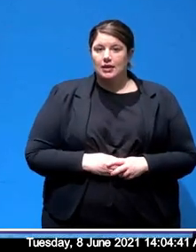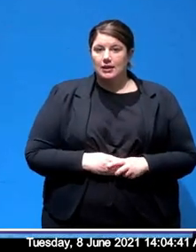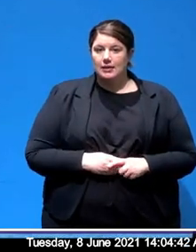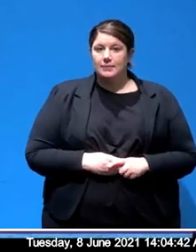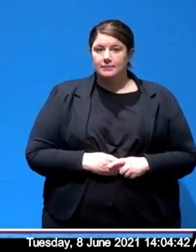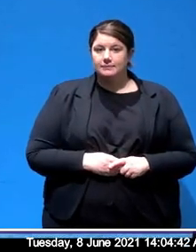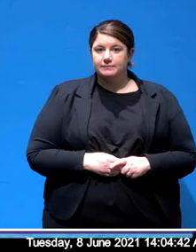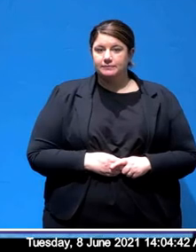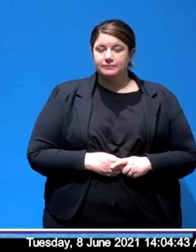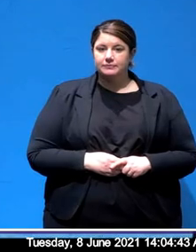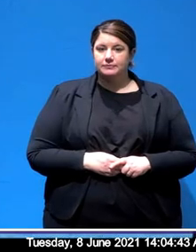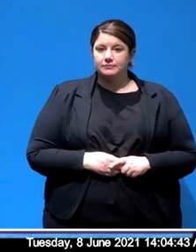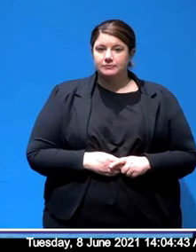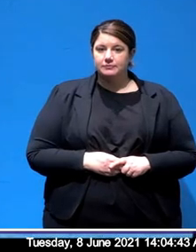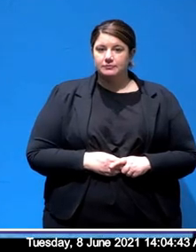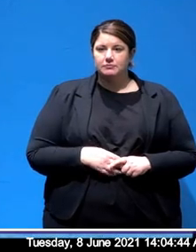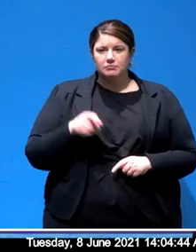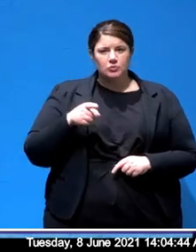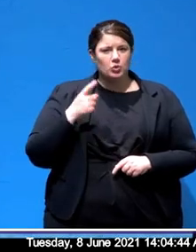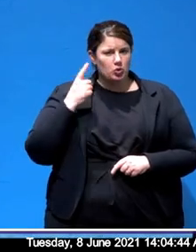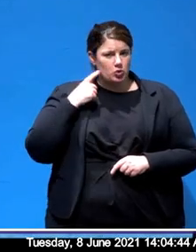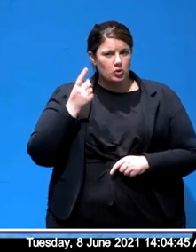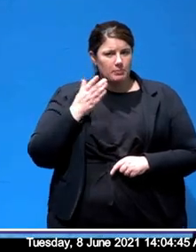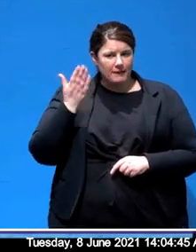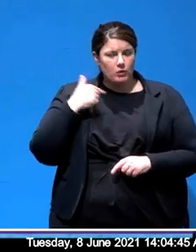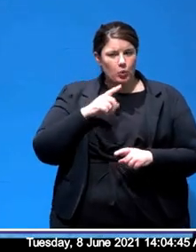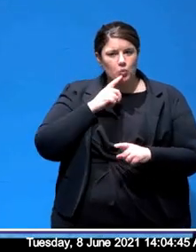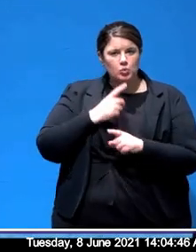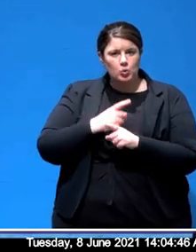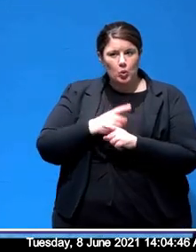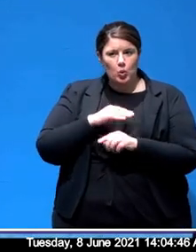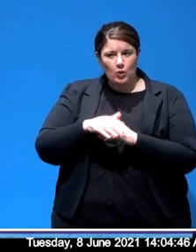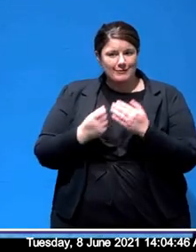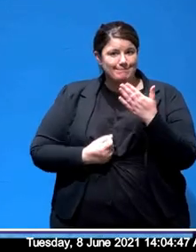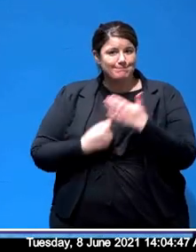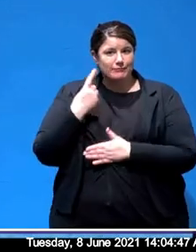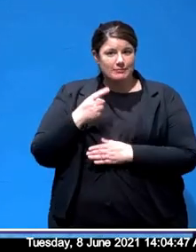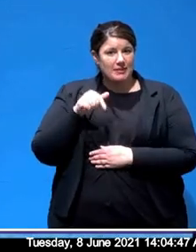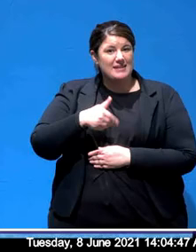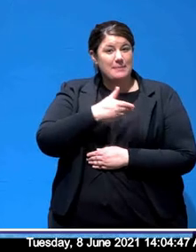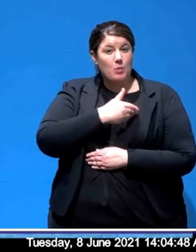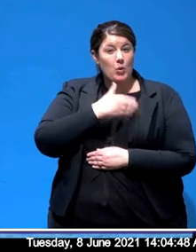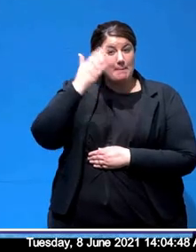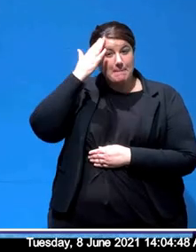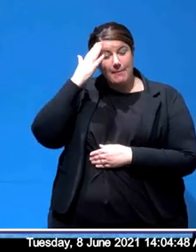You heard evidence about this incident this morning, I think, from Daniel's mother.